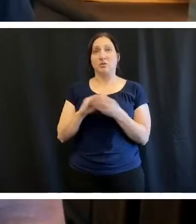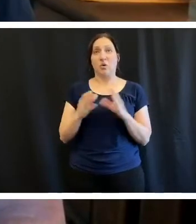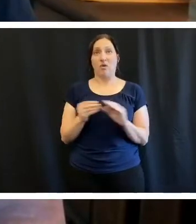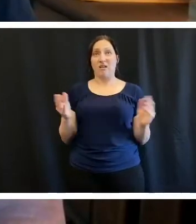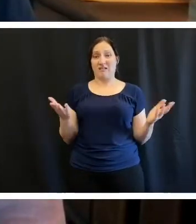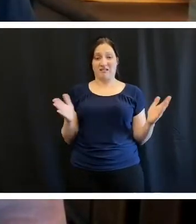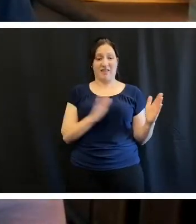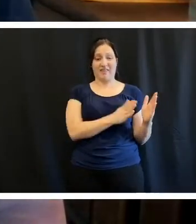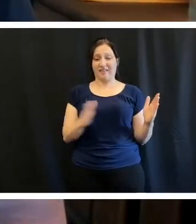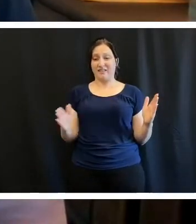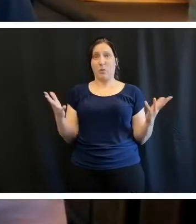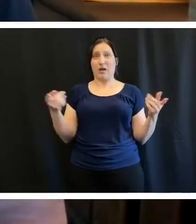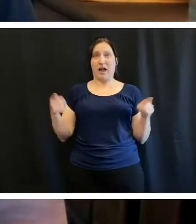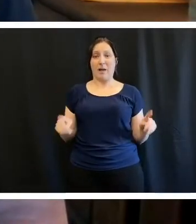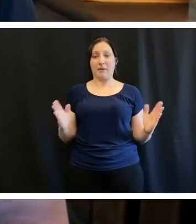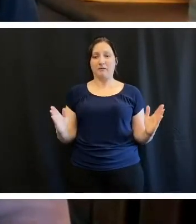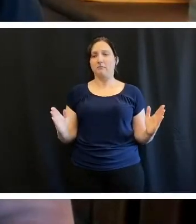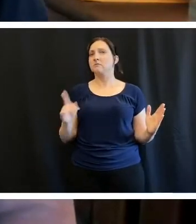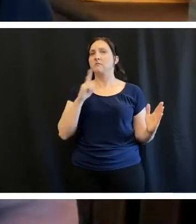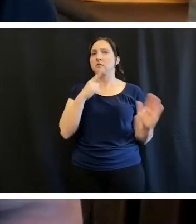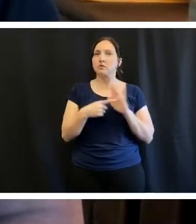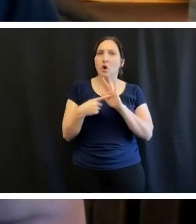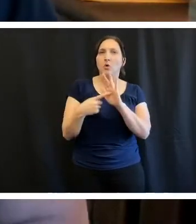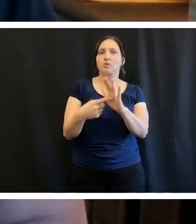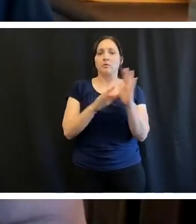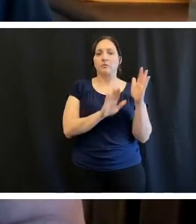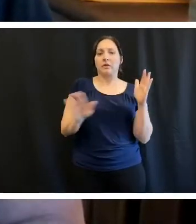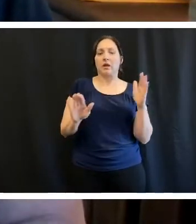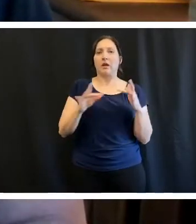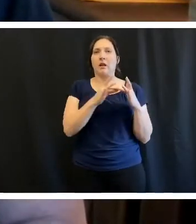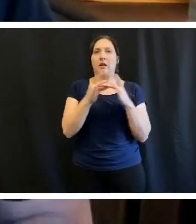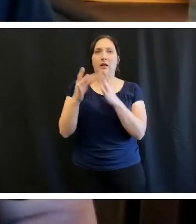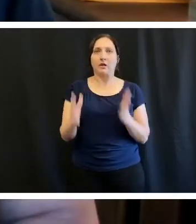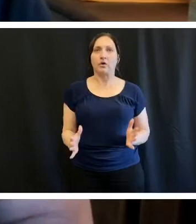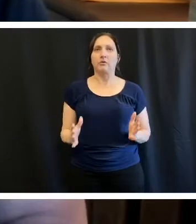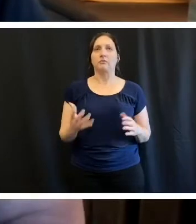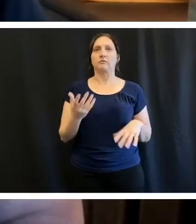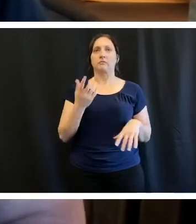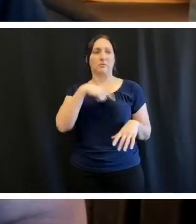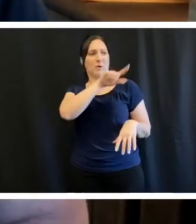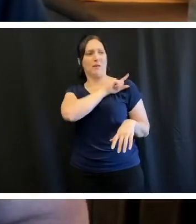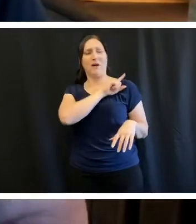and quality of leaders that we've been able to put out. I'm very proud of them.